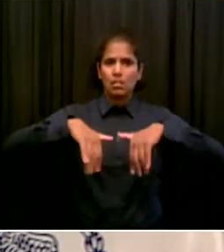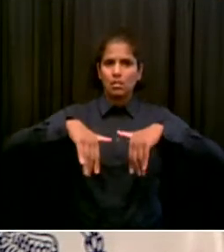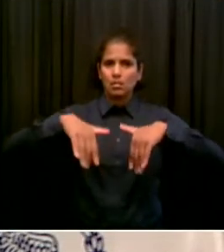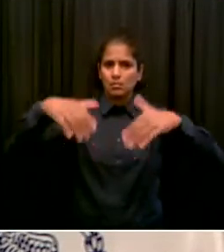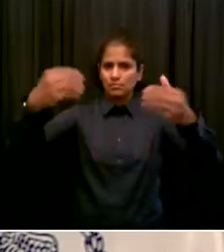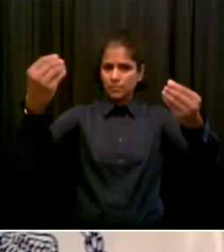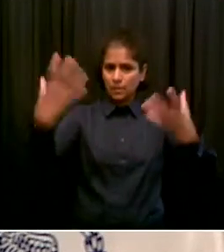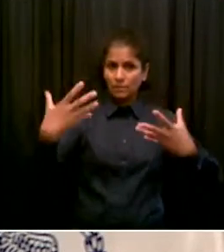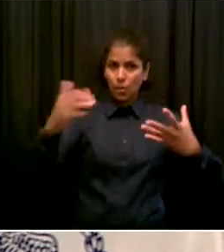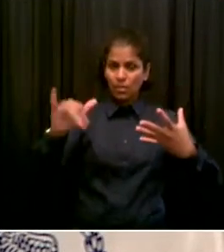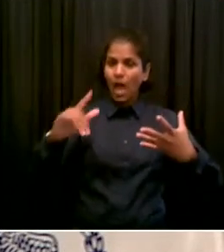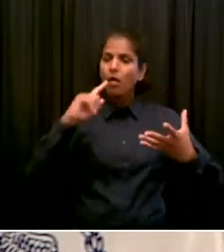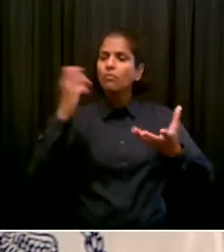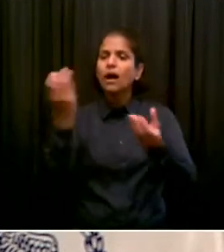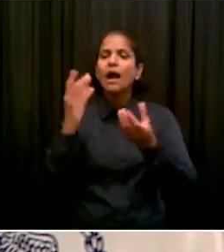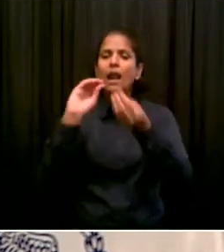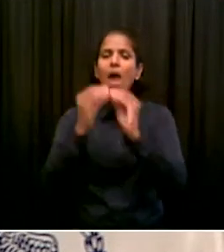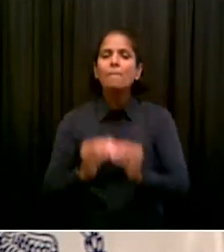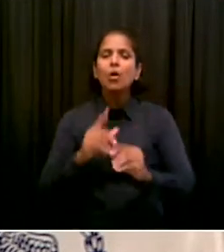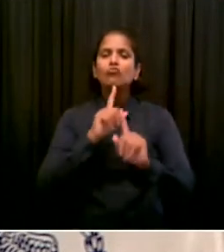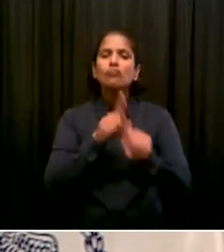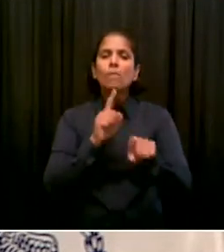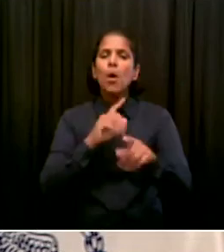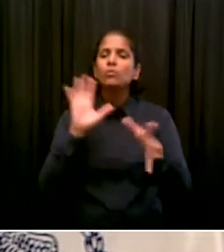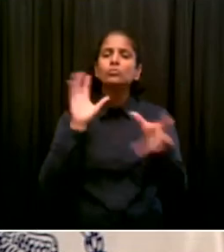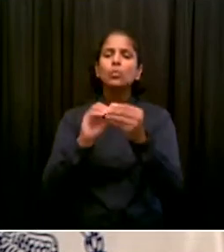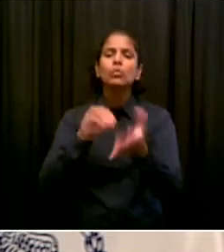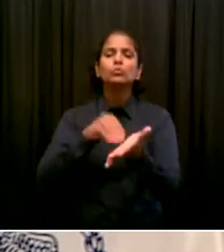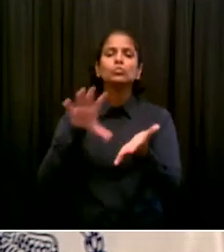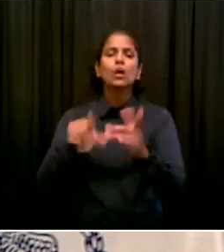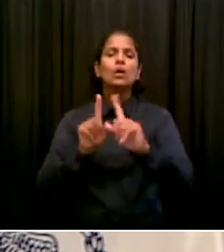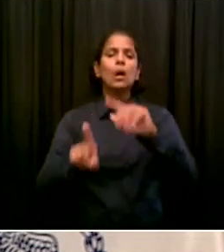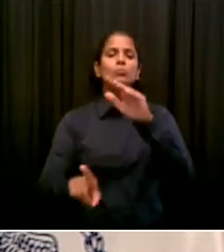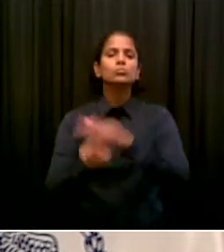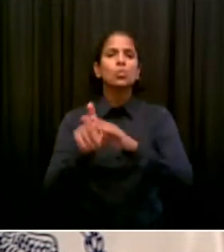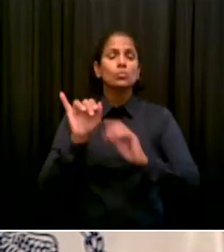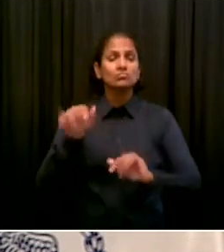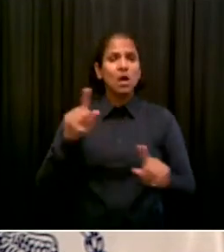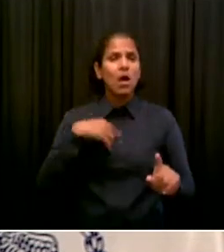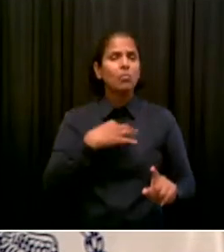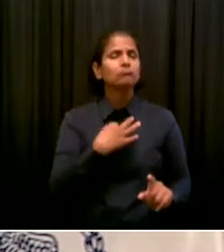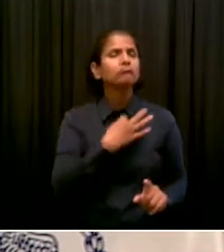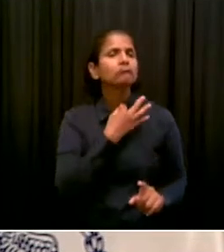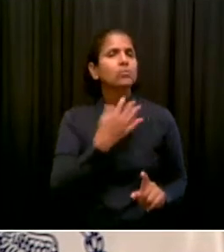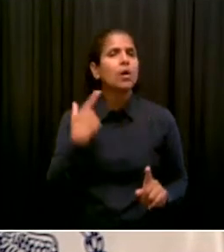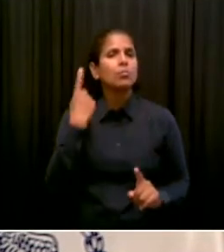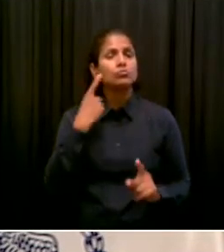I UNDERSTAND THERE ARE STILL